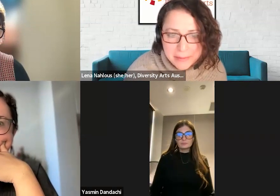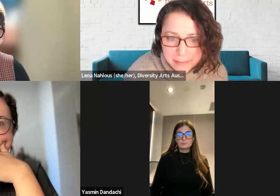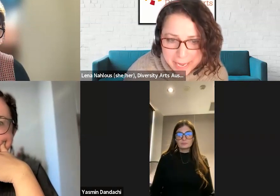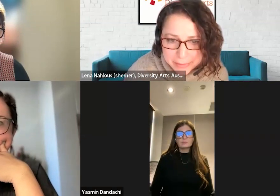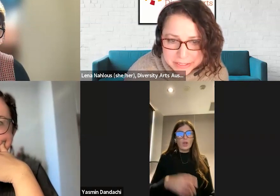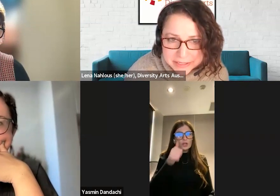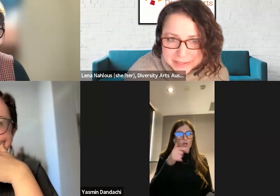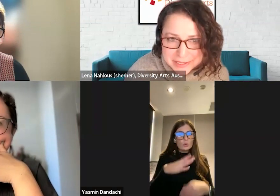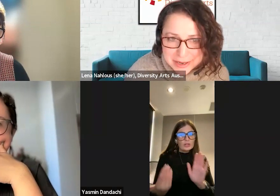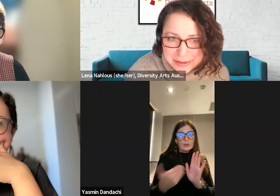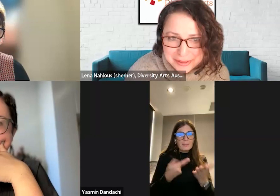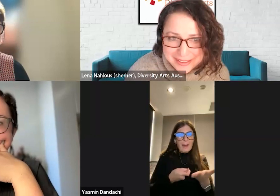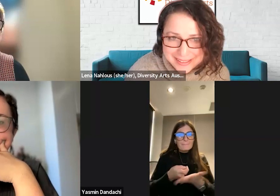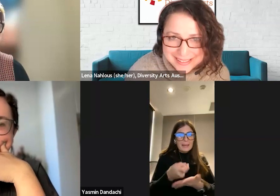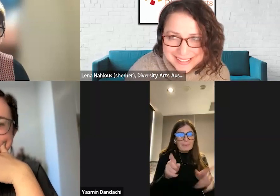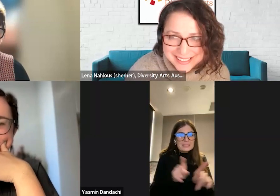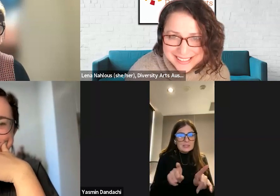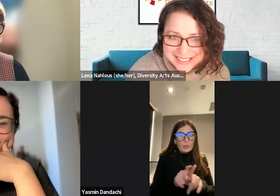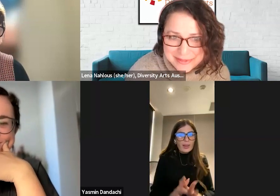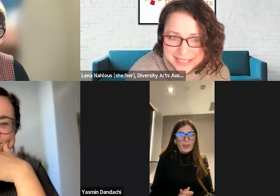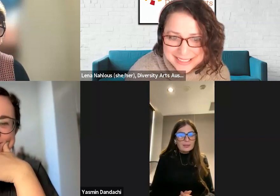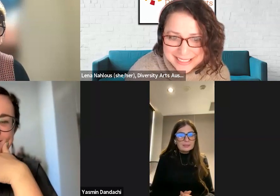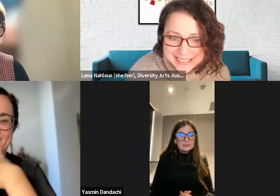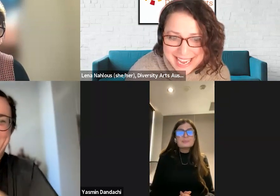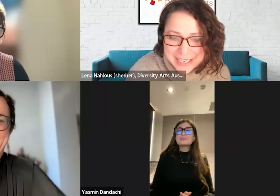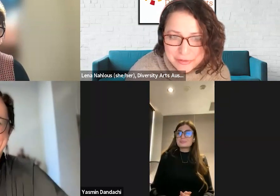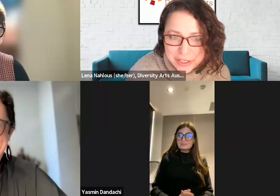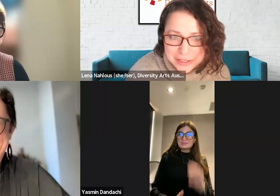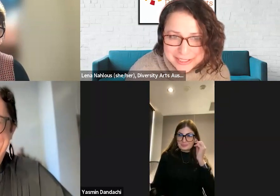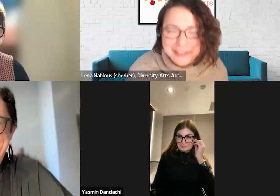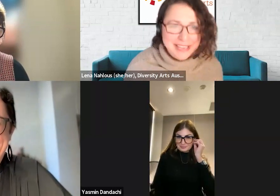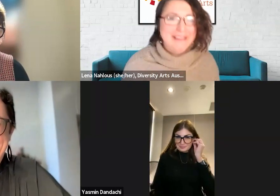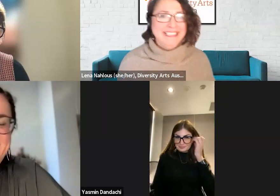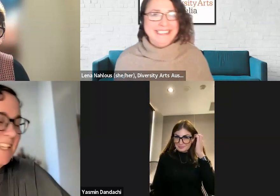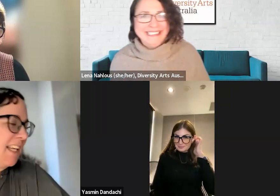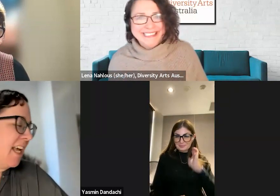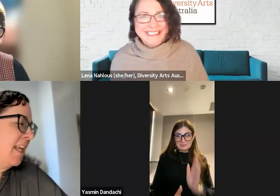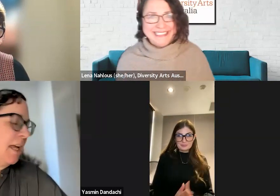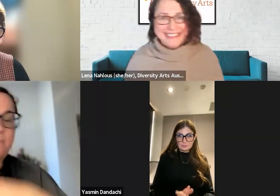about payment so I might hand over to you. Yeah. Thanks, Lena.